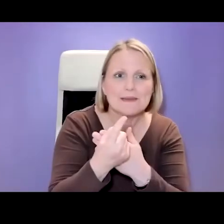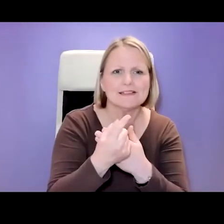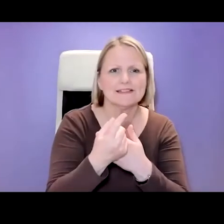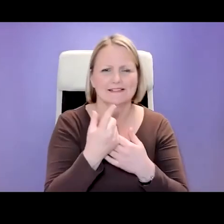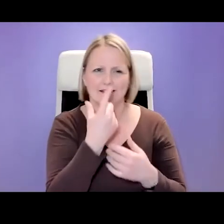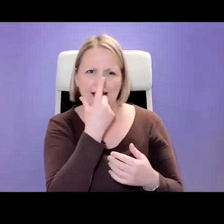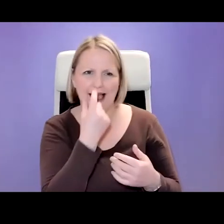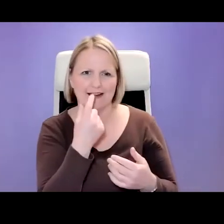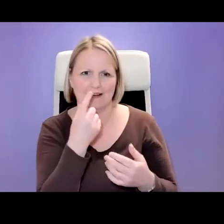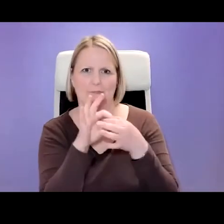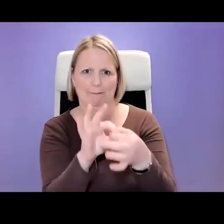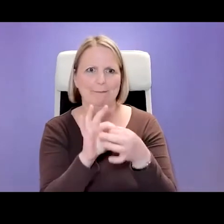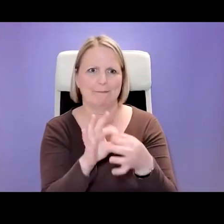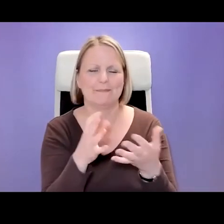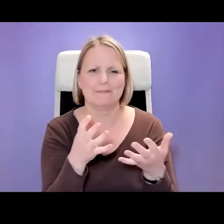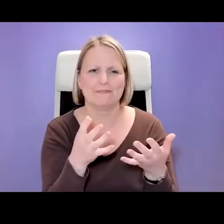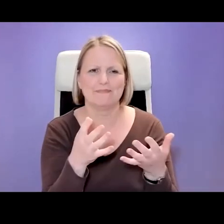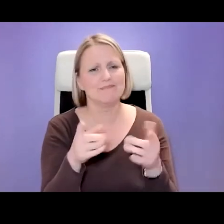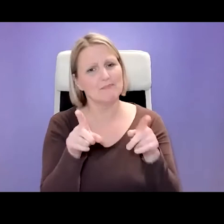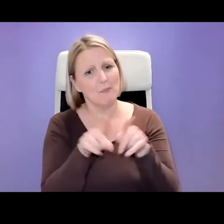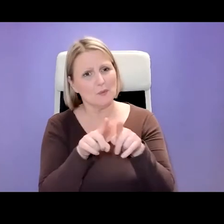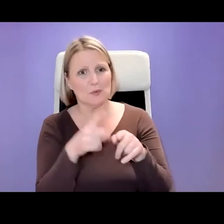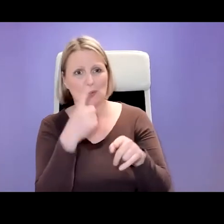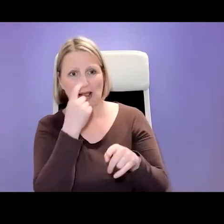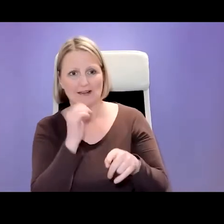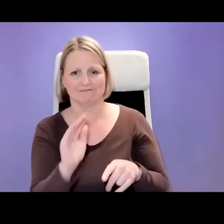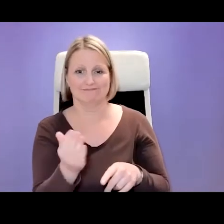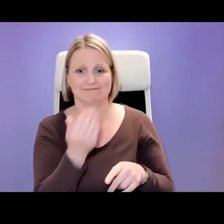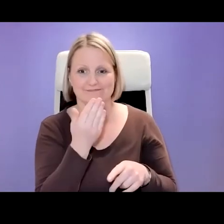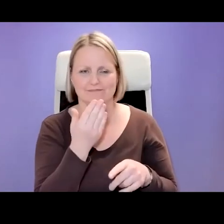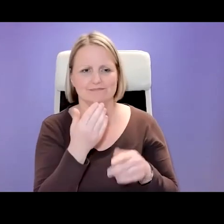to engage it but I’ll also to be near an exit.